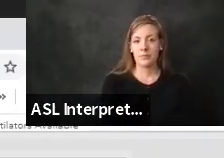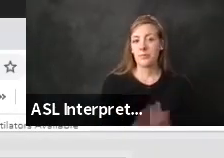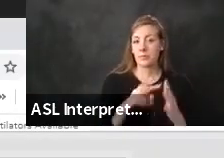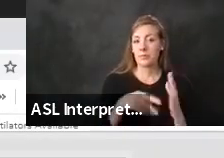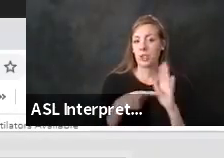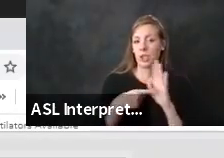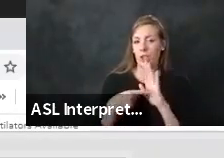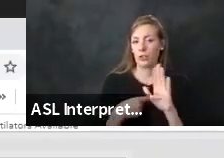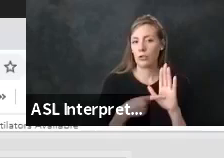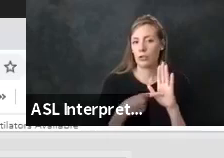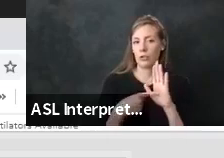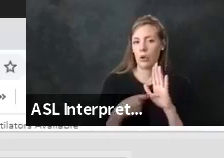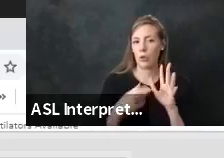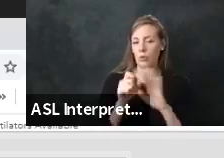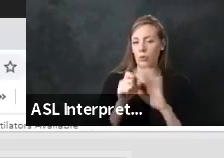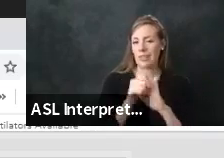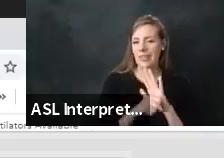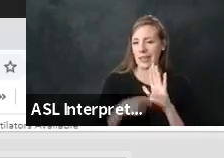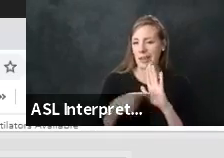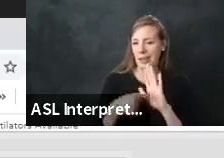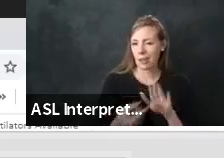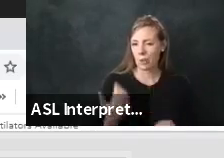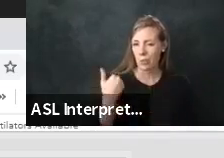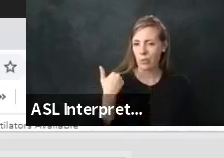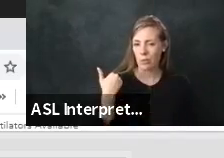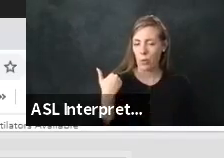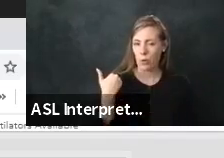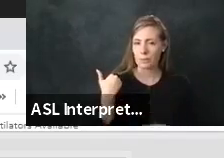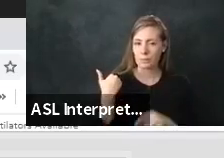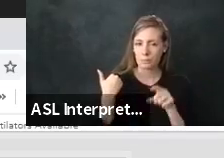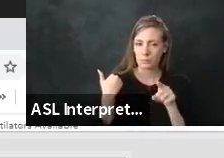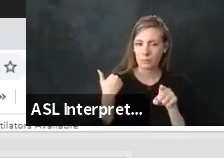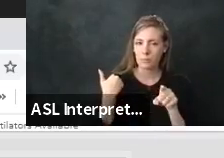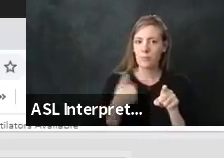that the state had introduced earlier, which is that we should try to stay above